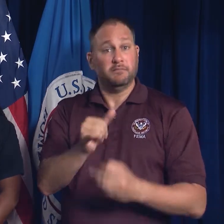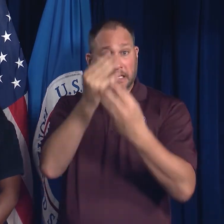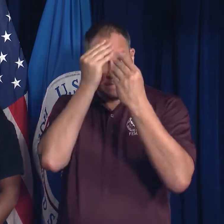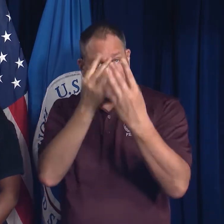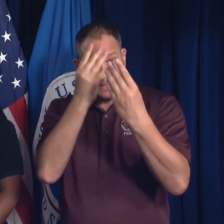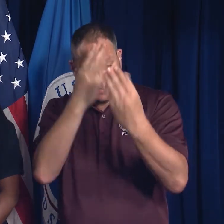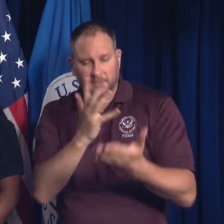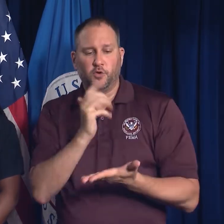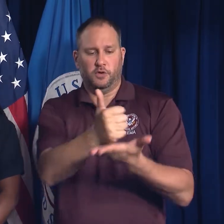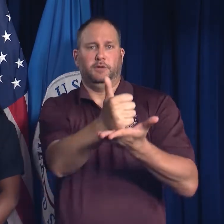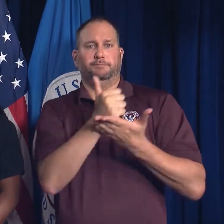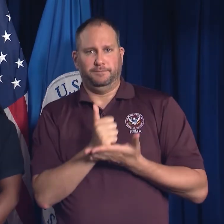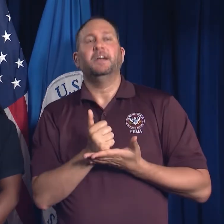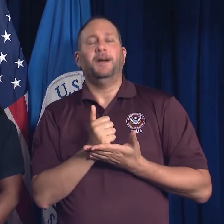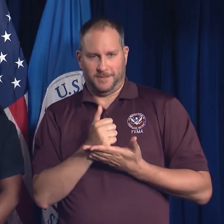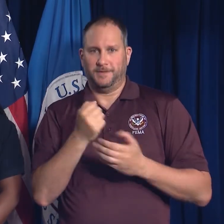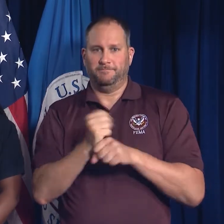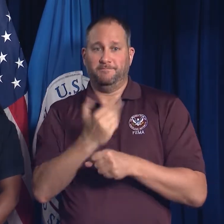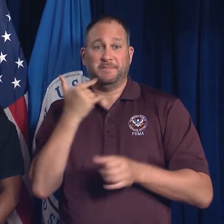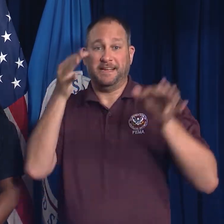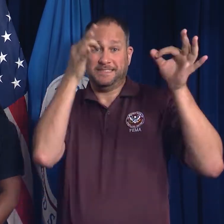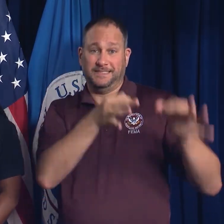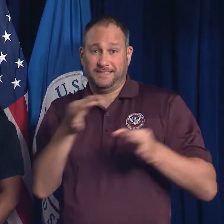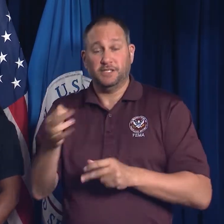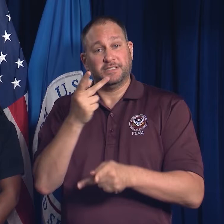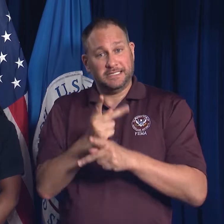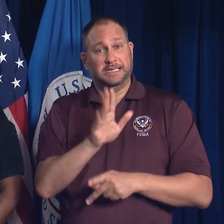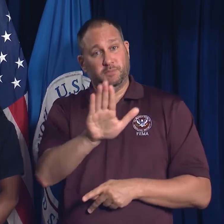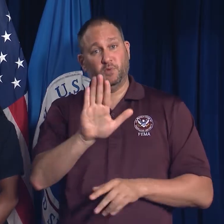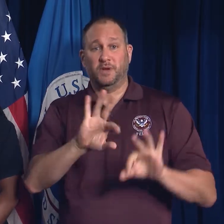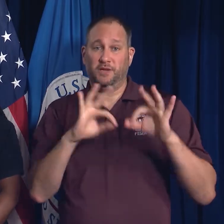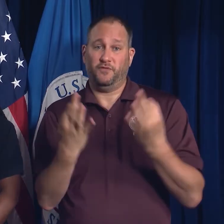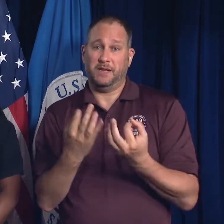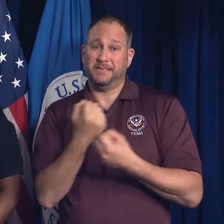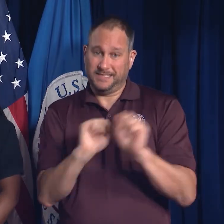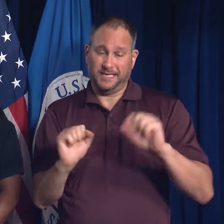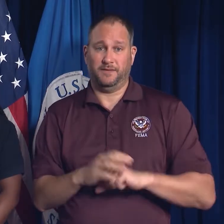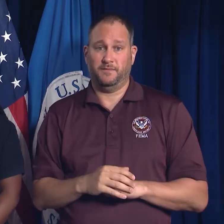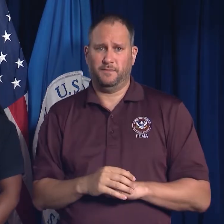This information can help you make the best decisions to keep you and your family safe.